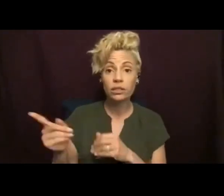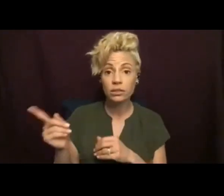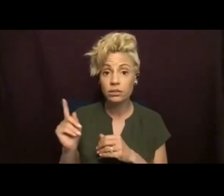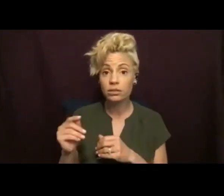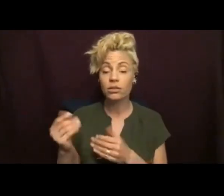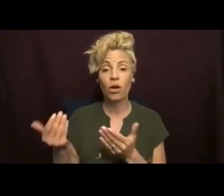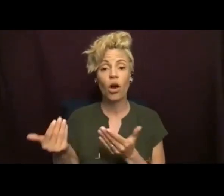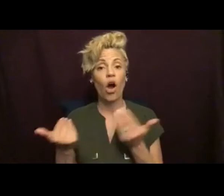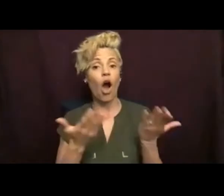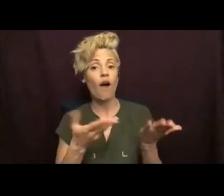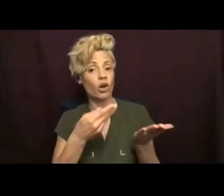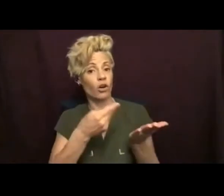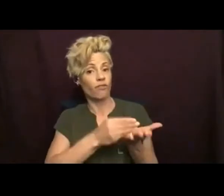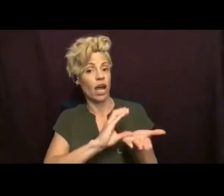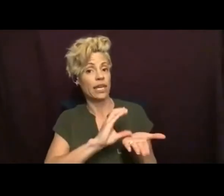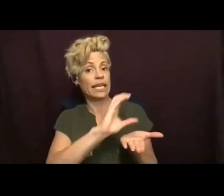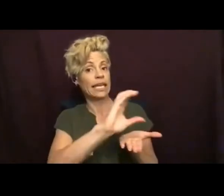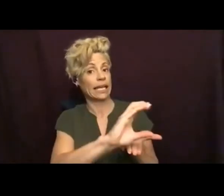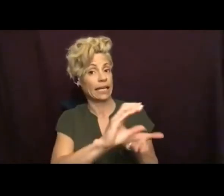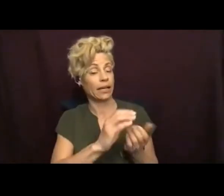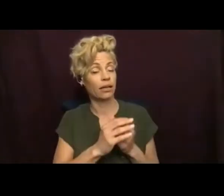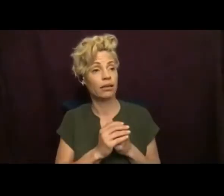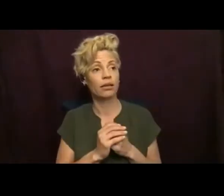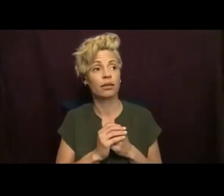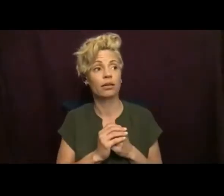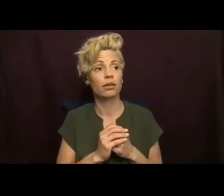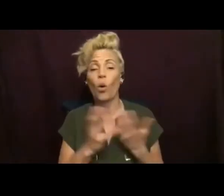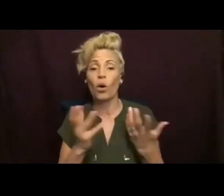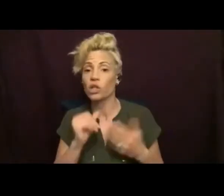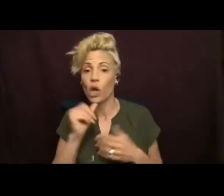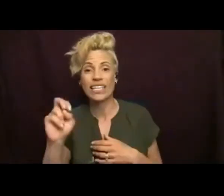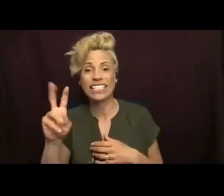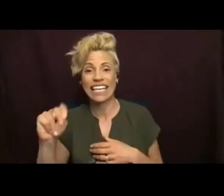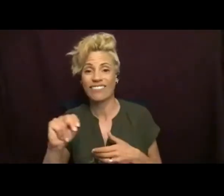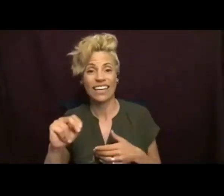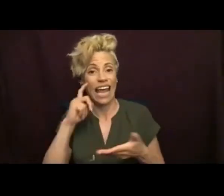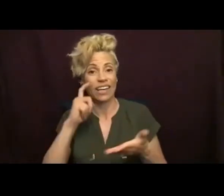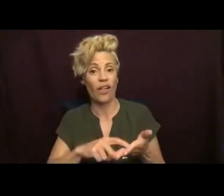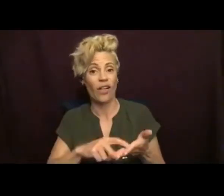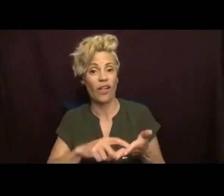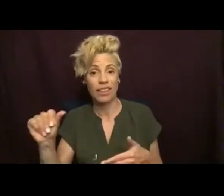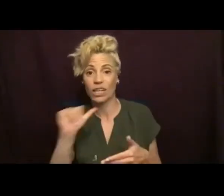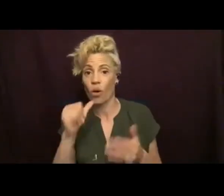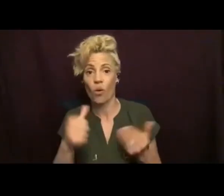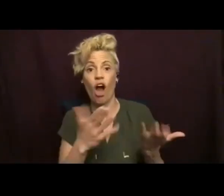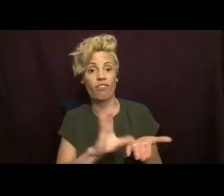and don't offer funding, or even acknowledge disability as a marginalized group.